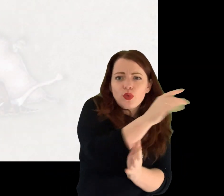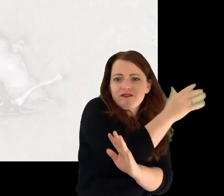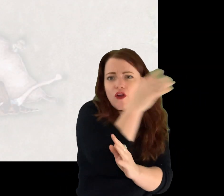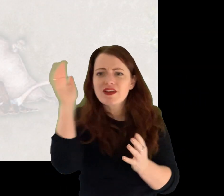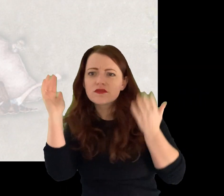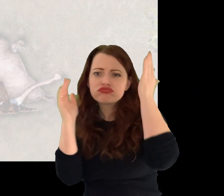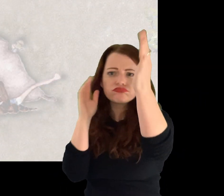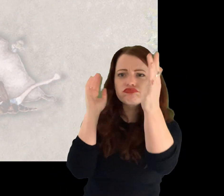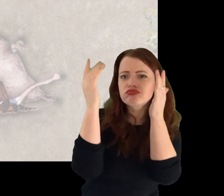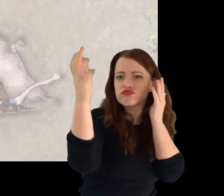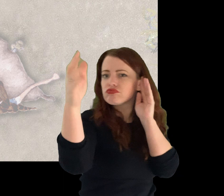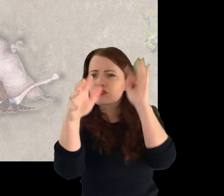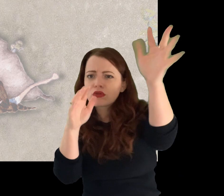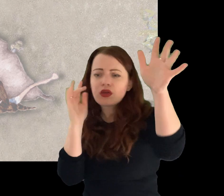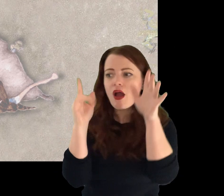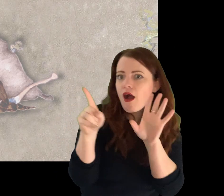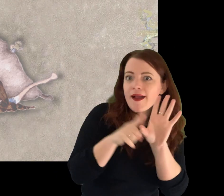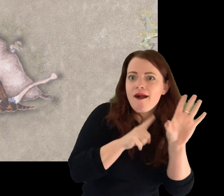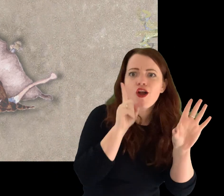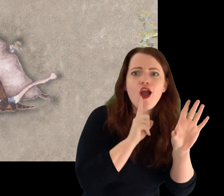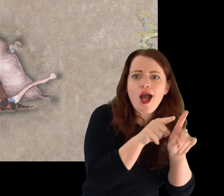flashing past a young girl and a boy